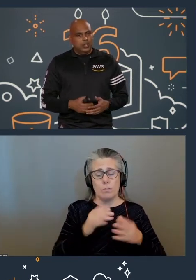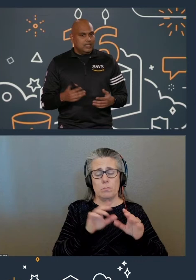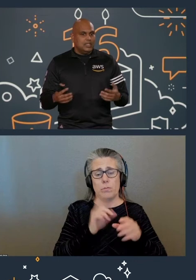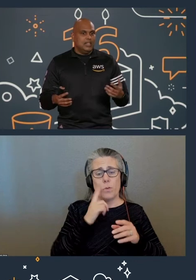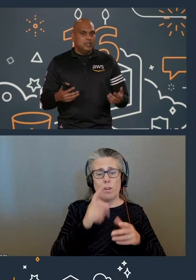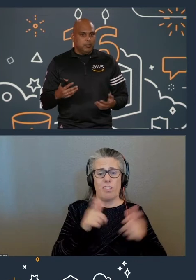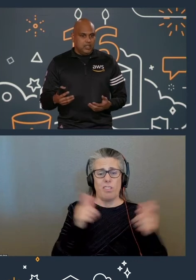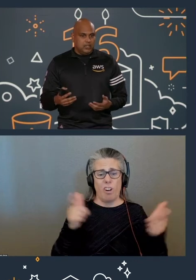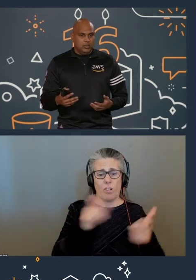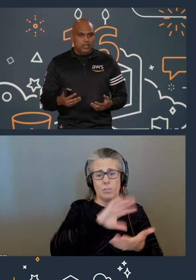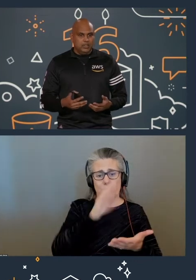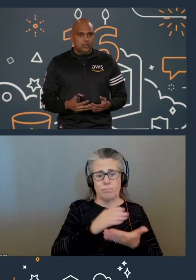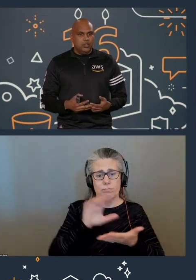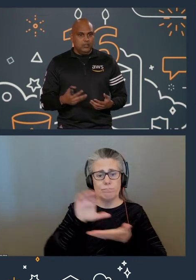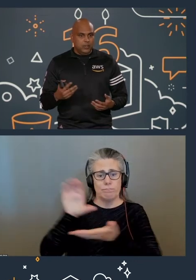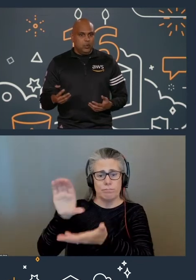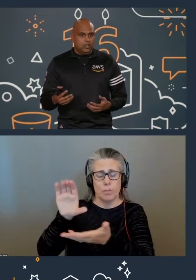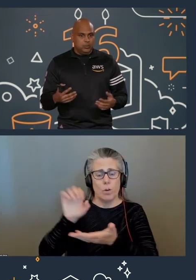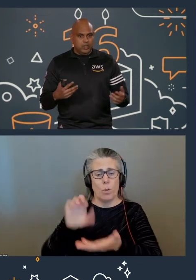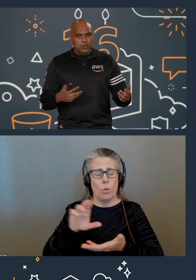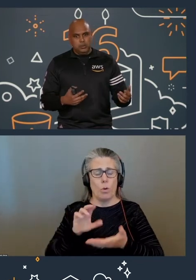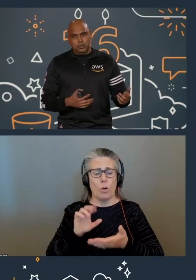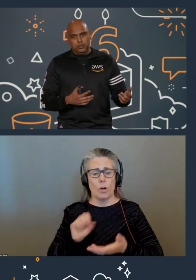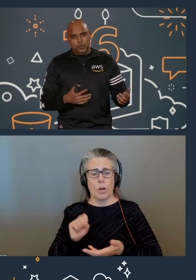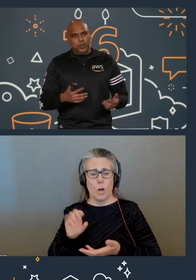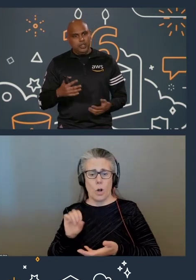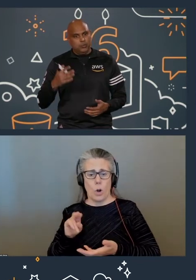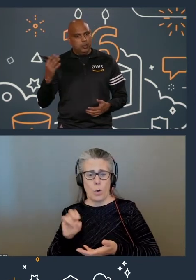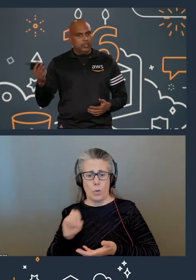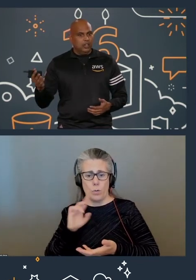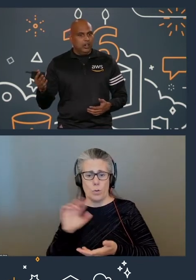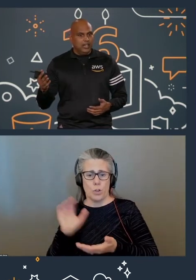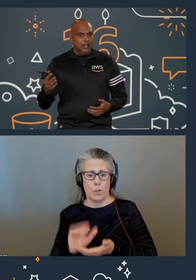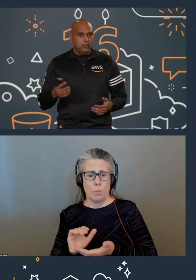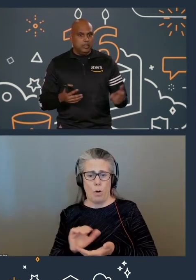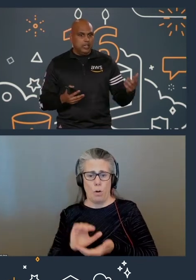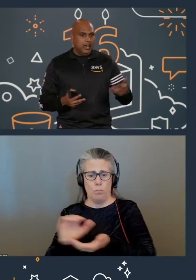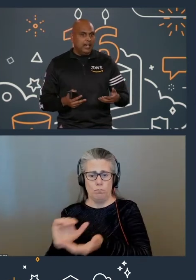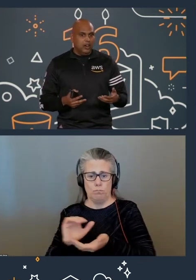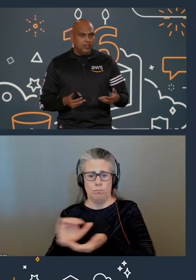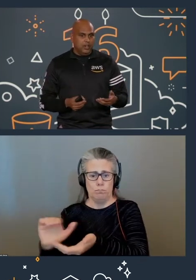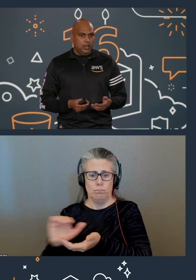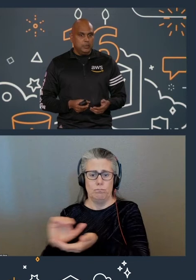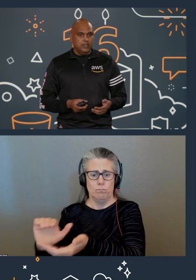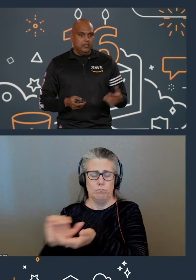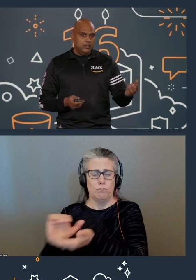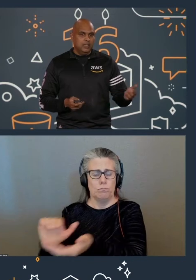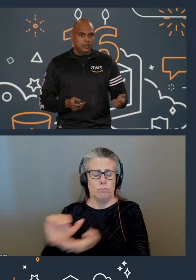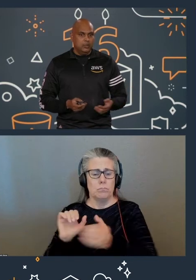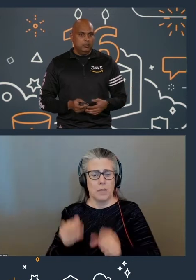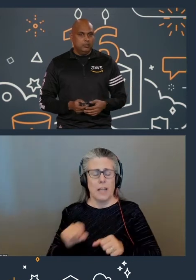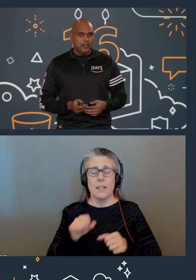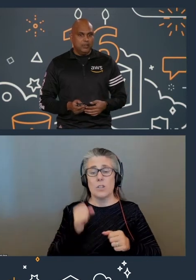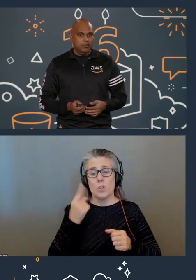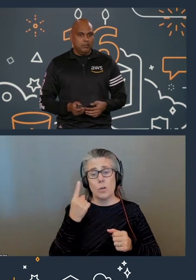So essentially, it's a better together story. We want to be able to provide you both the online option and offline option with the Snow platform.